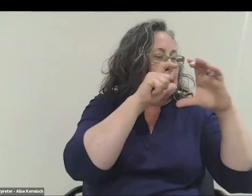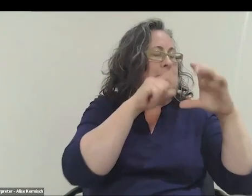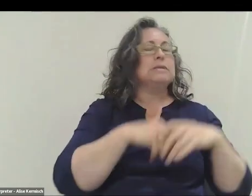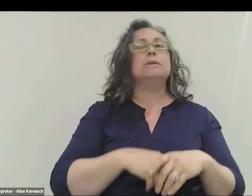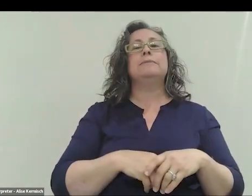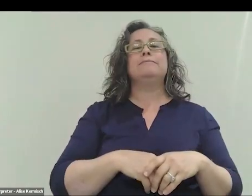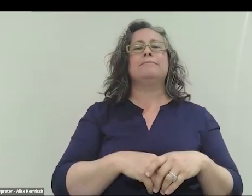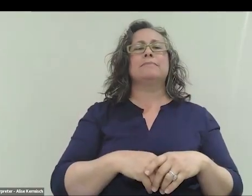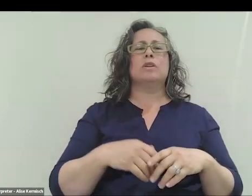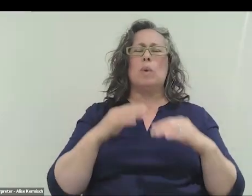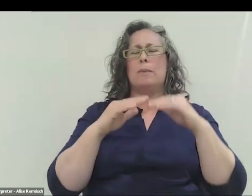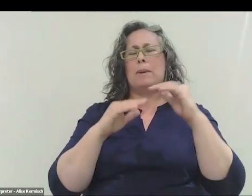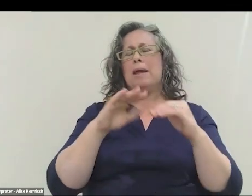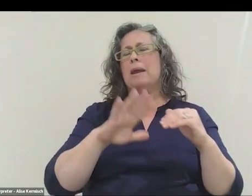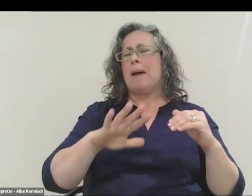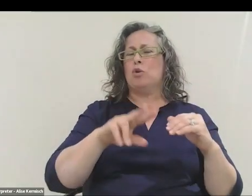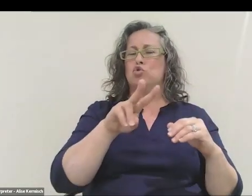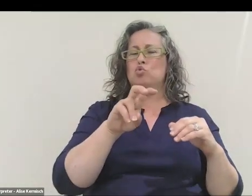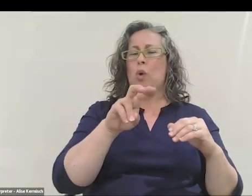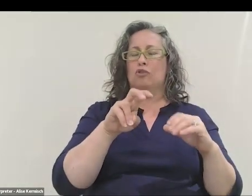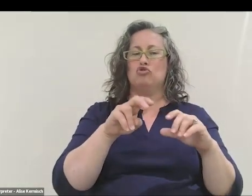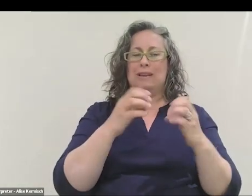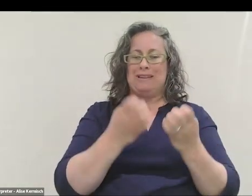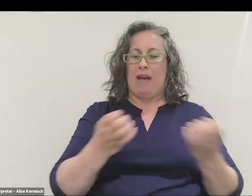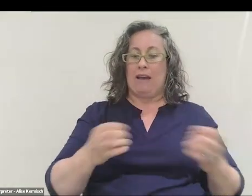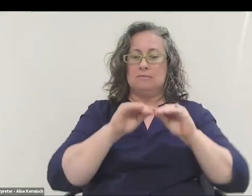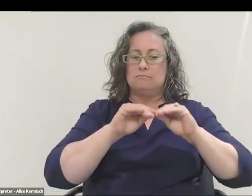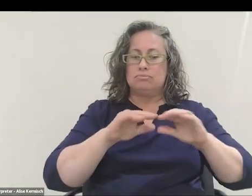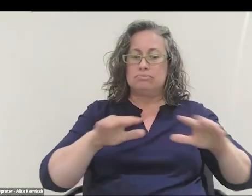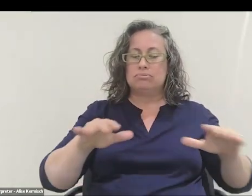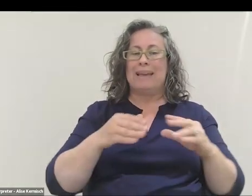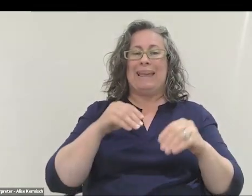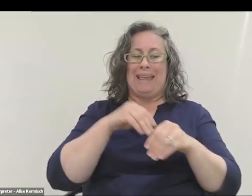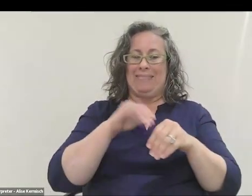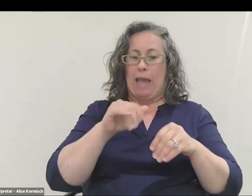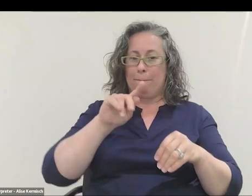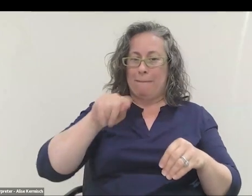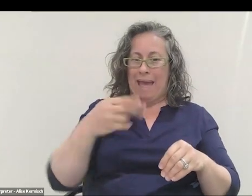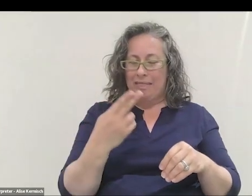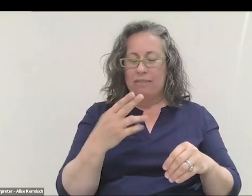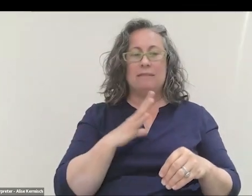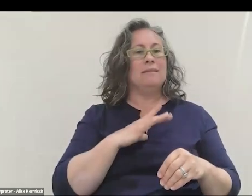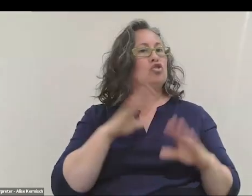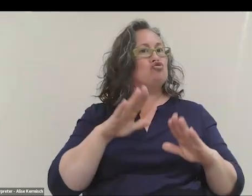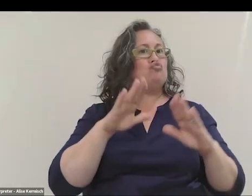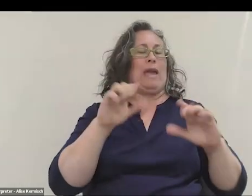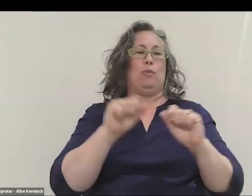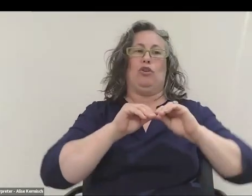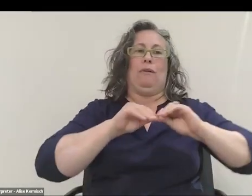We had built about 200 devices at this point and distributed them along the path, and it was really great. It was really great to get those out and get feedback.